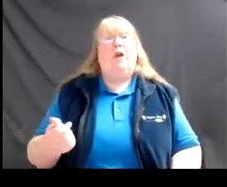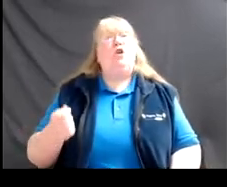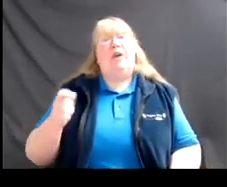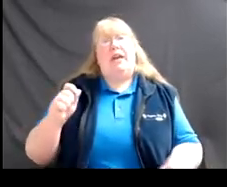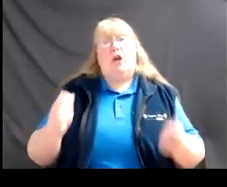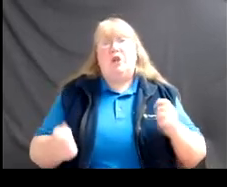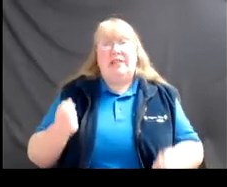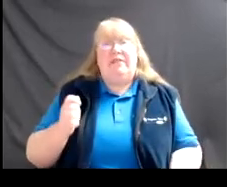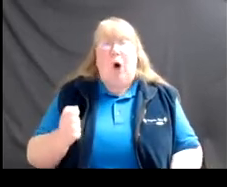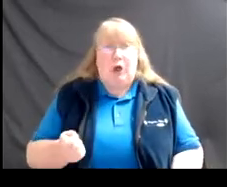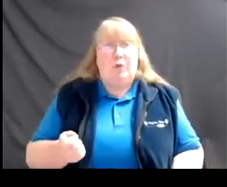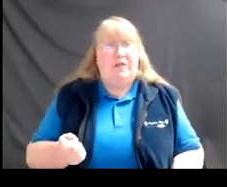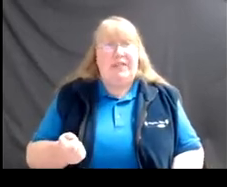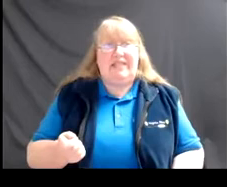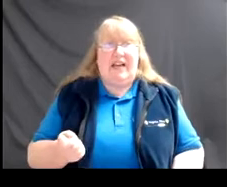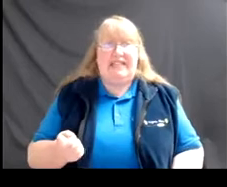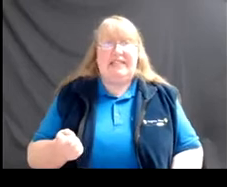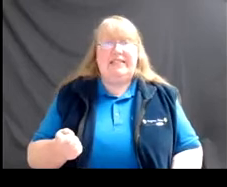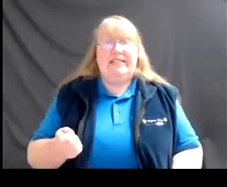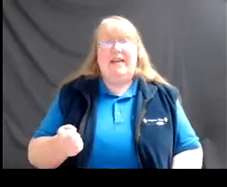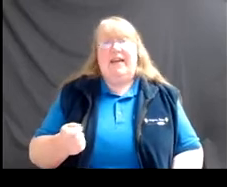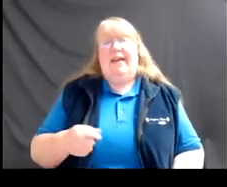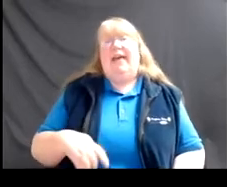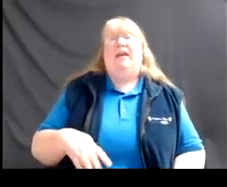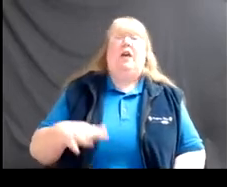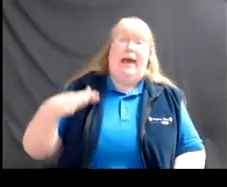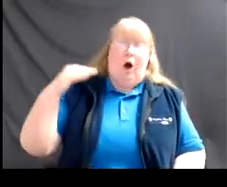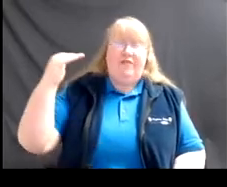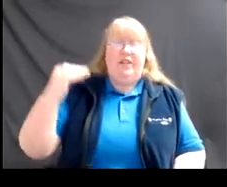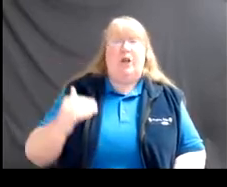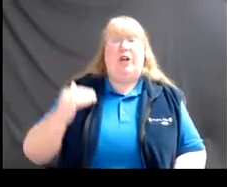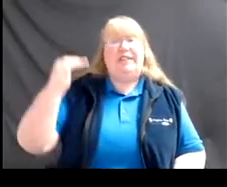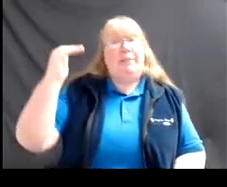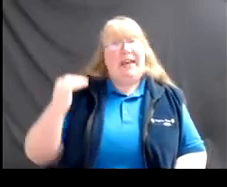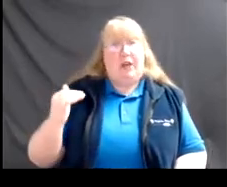You can adjust the volume of these devices, and often adjust the pitch.